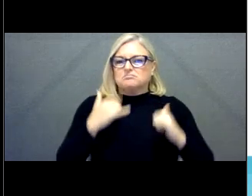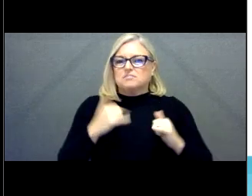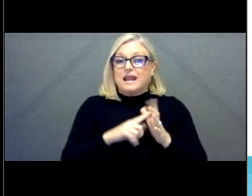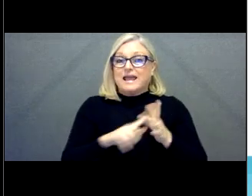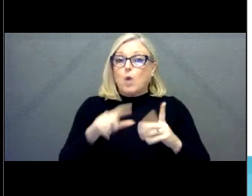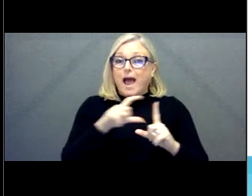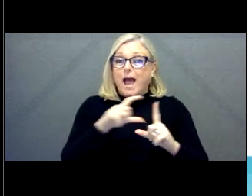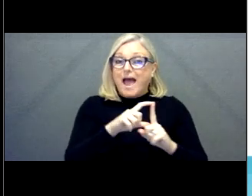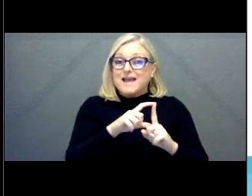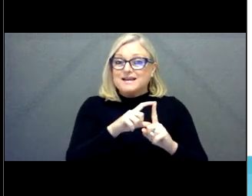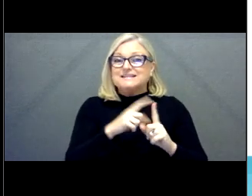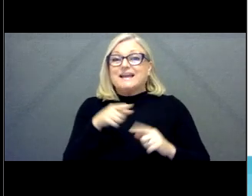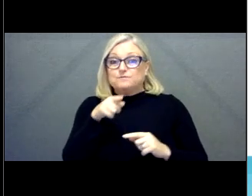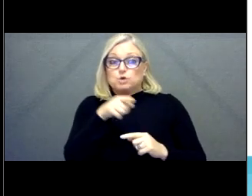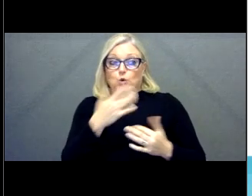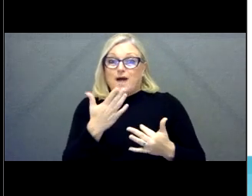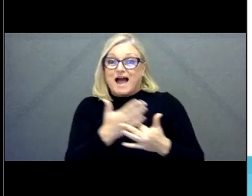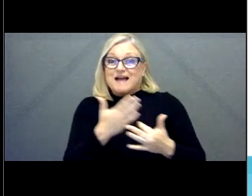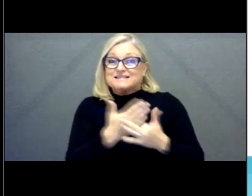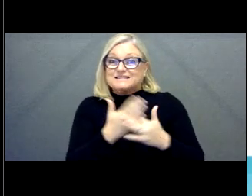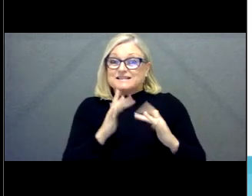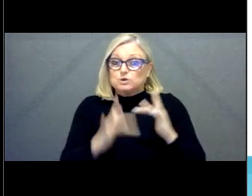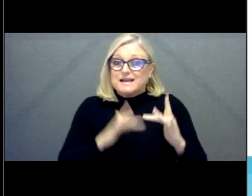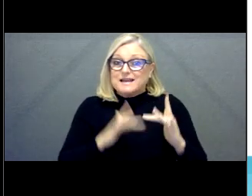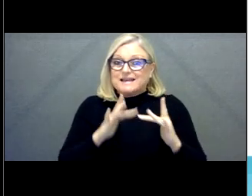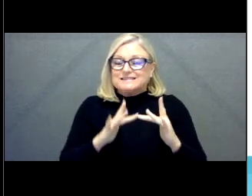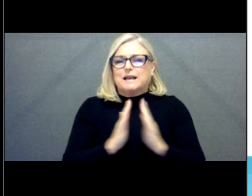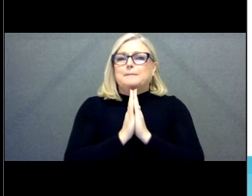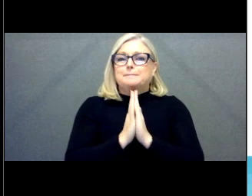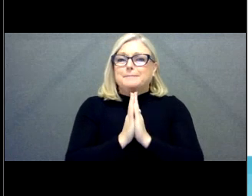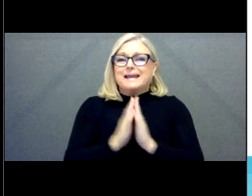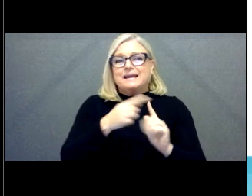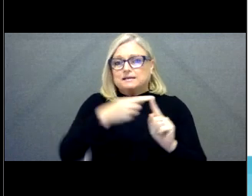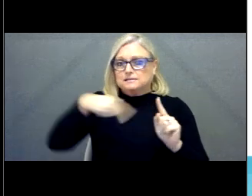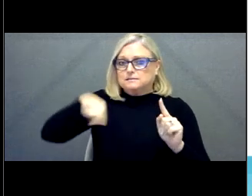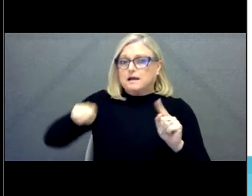to the internet we really encourage you to have a look on the Court's website you'll see there's